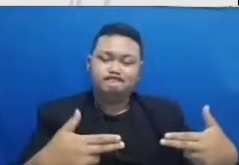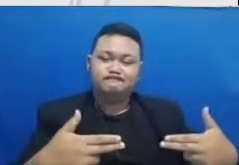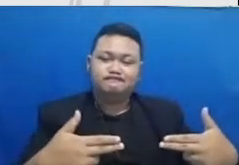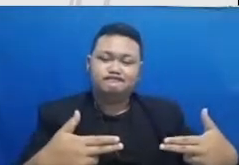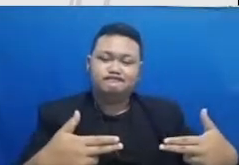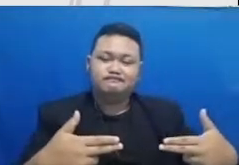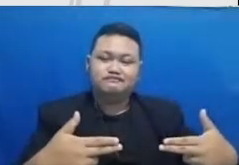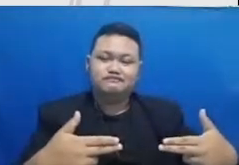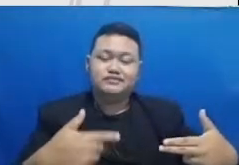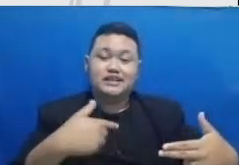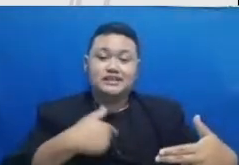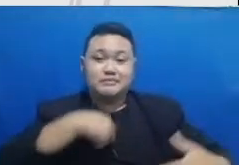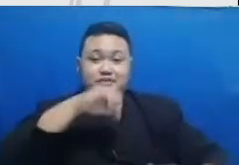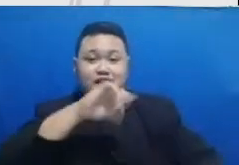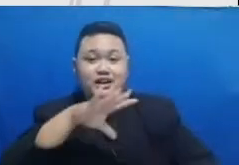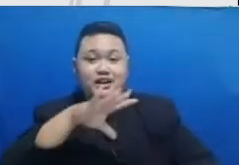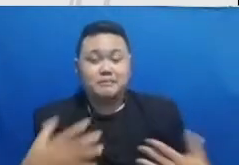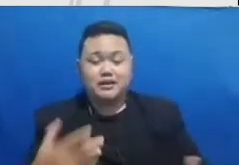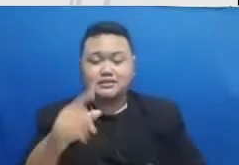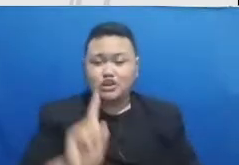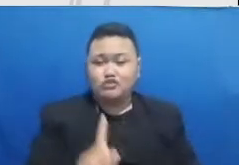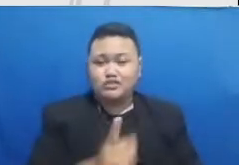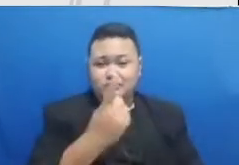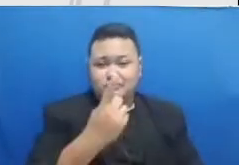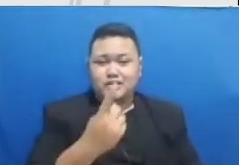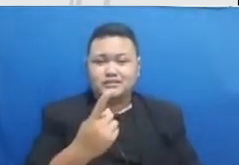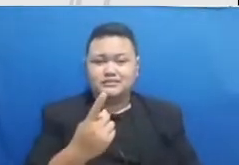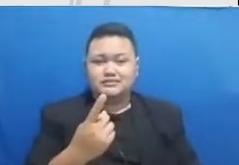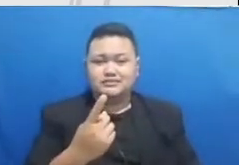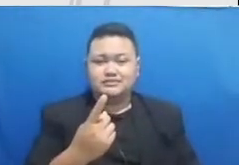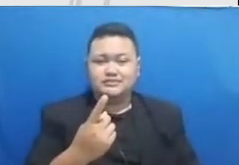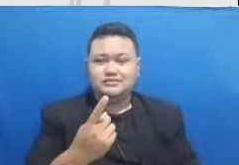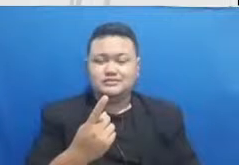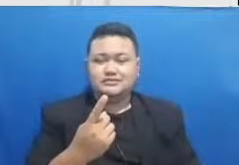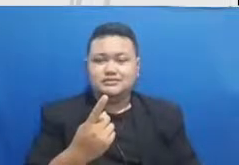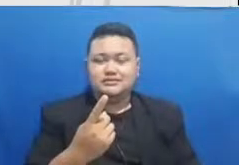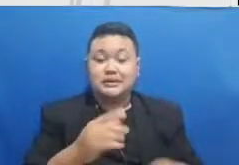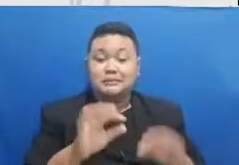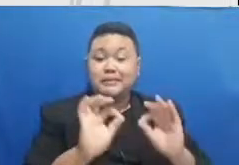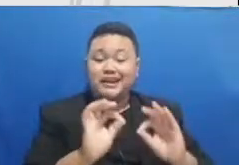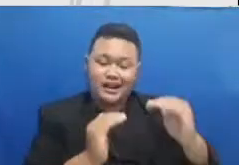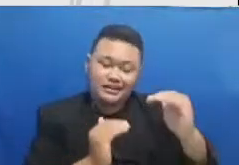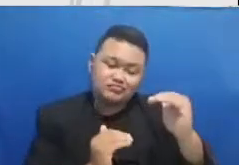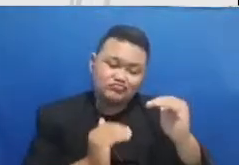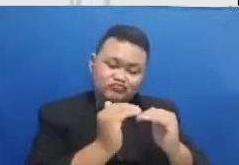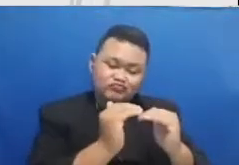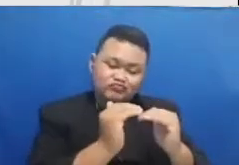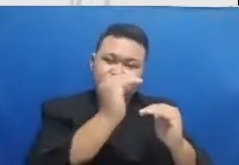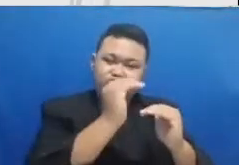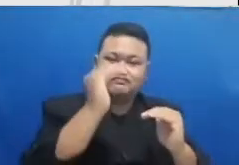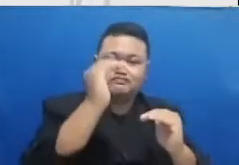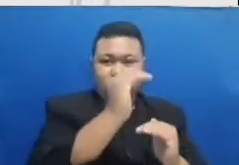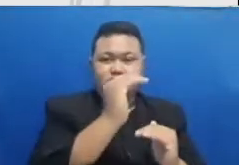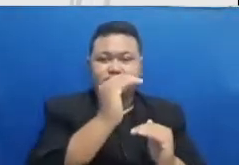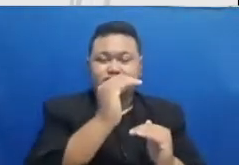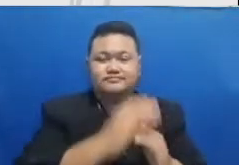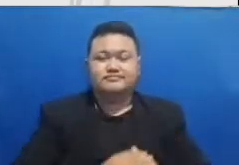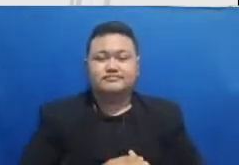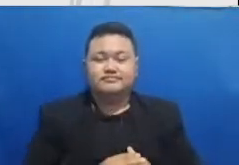Hi, especially the higher the education level of our students, for example, for students,